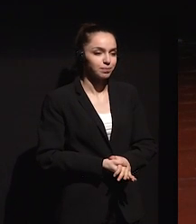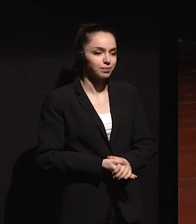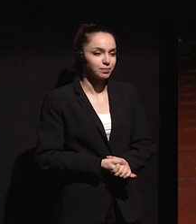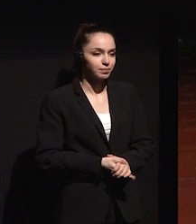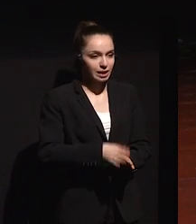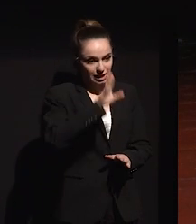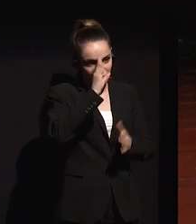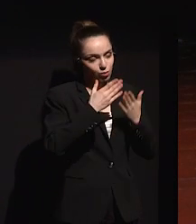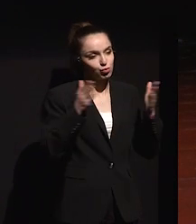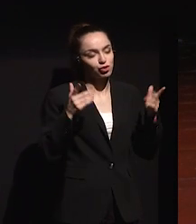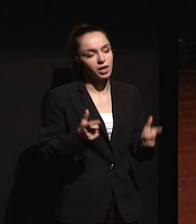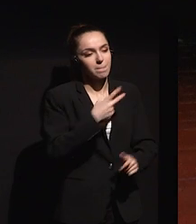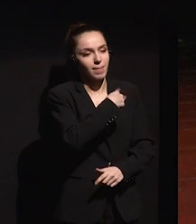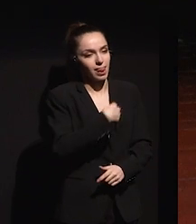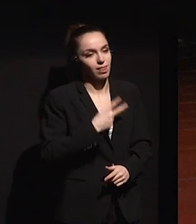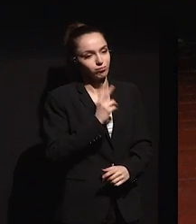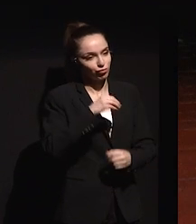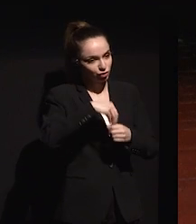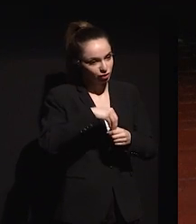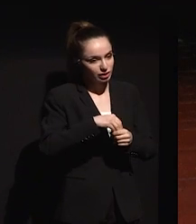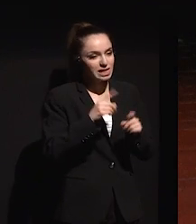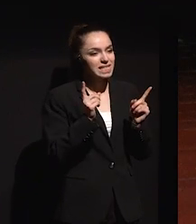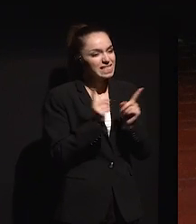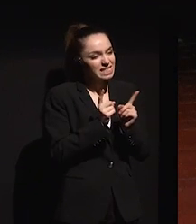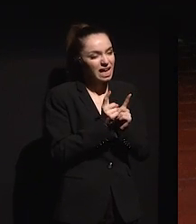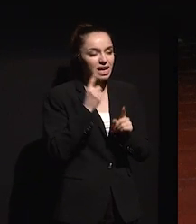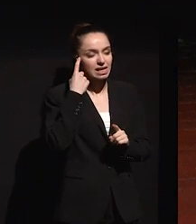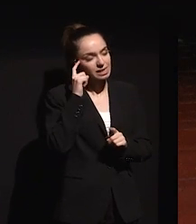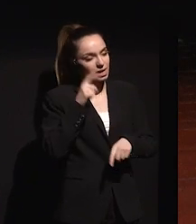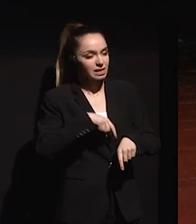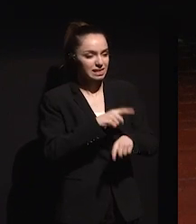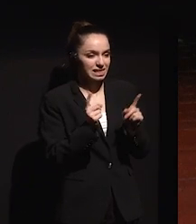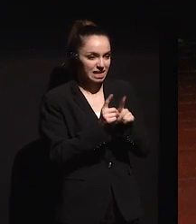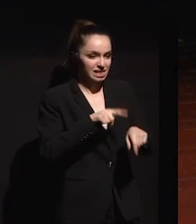In a short period of time in the Istanbul Metropolitan Municipality,